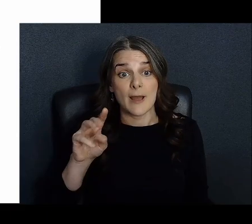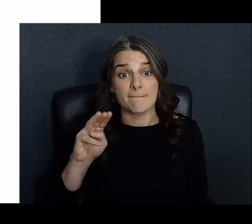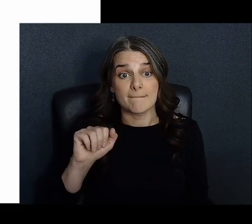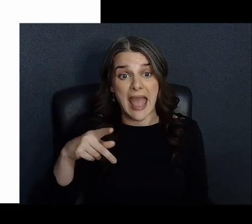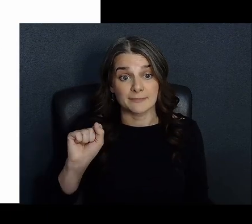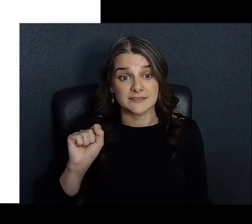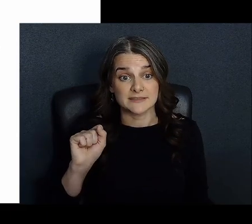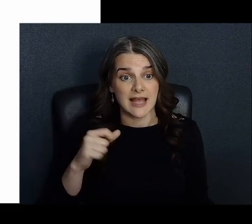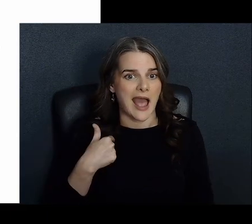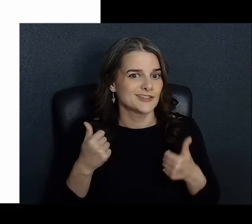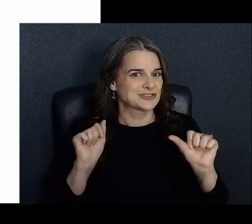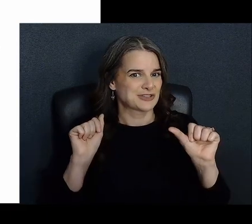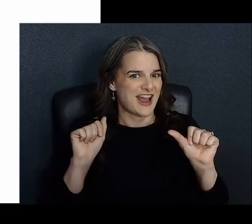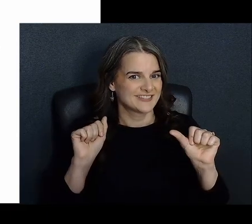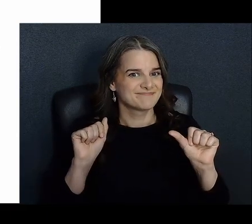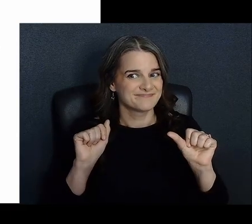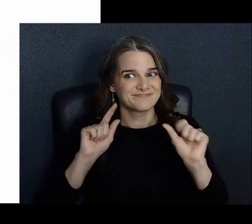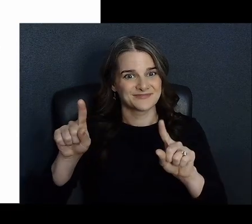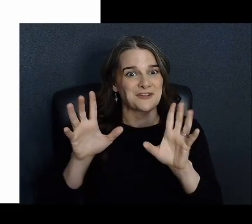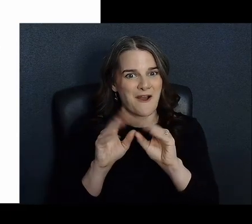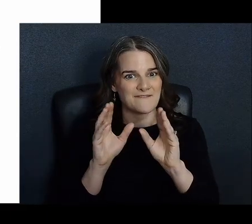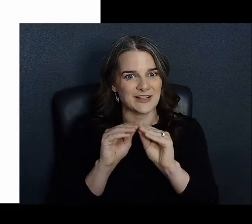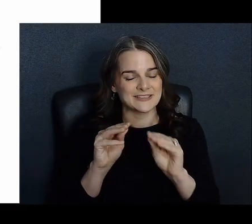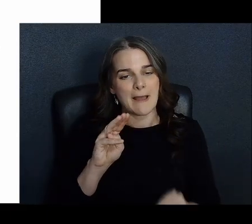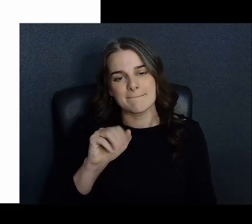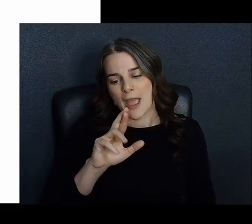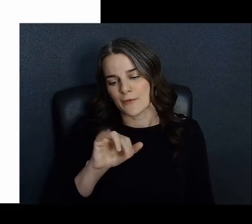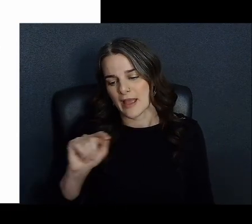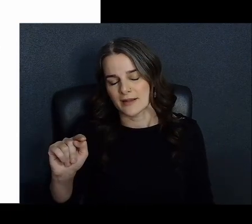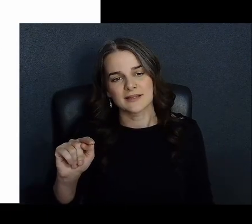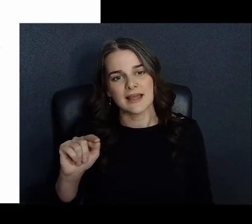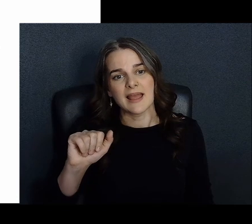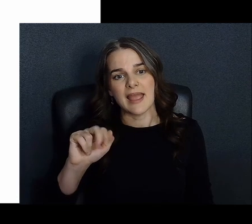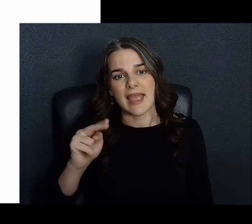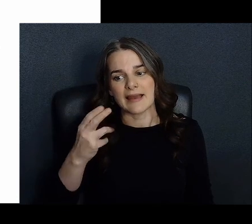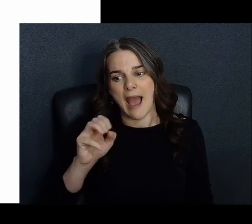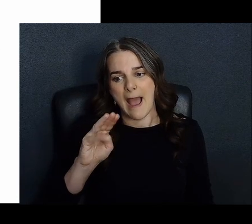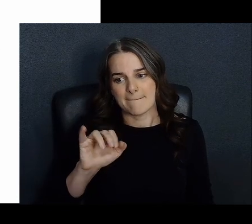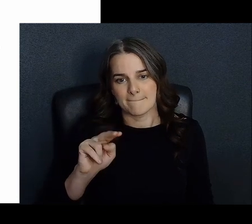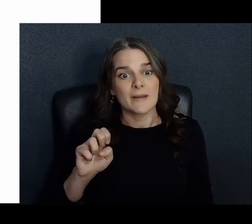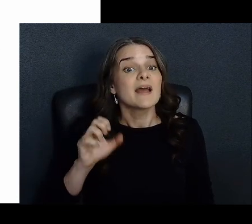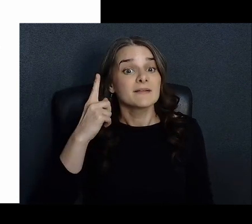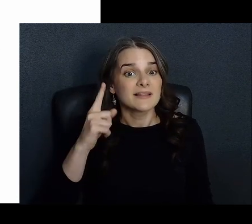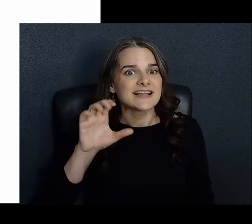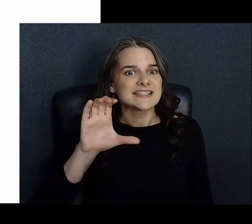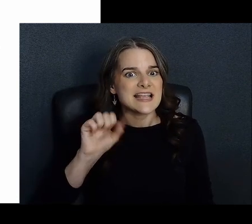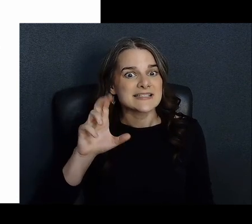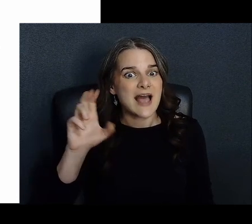The Marriott in Anaheim, when I was at the CSUN conference, did have it mapped with Good Maps.